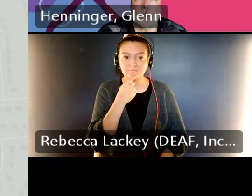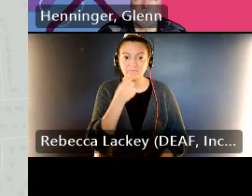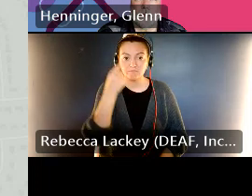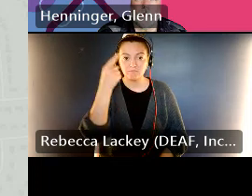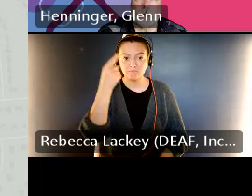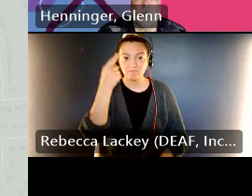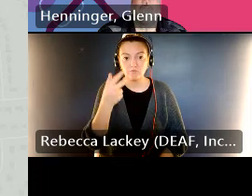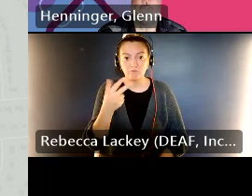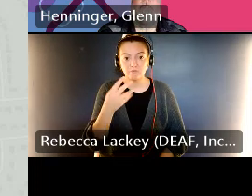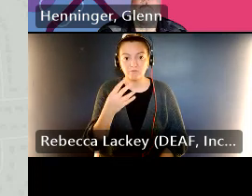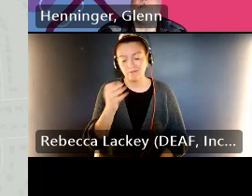Yeah, 11.